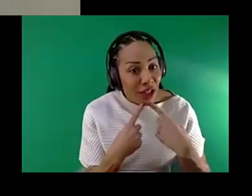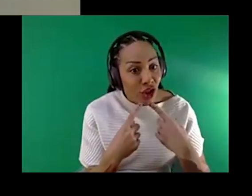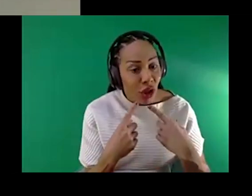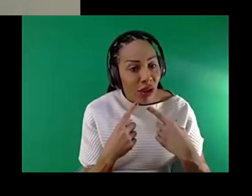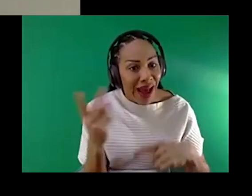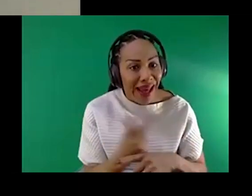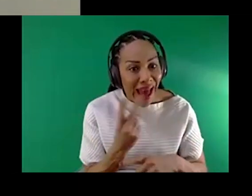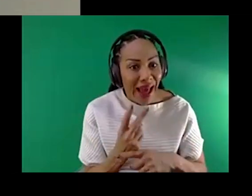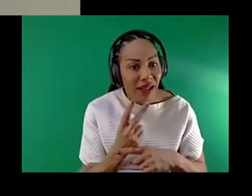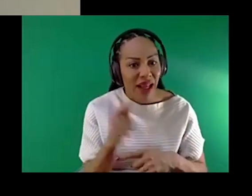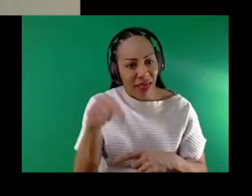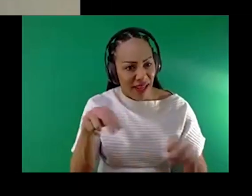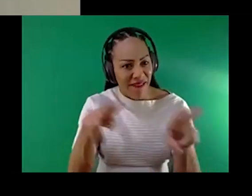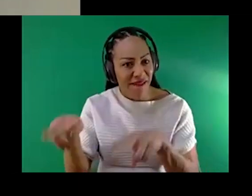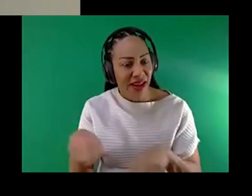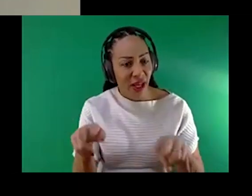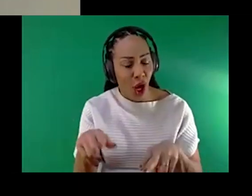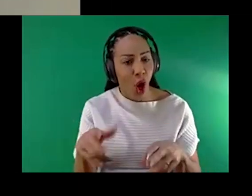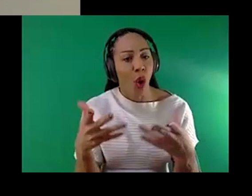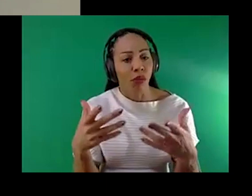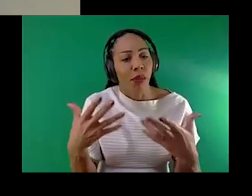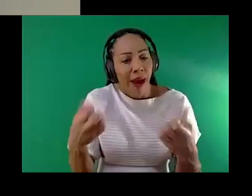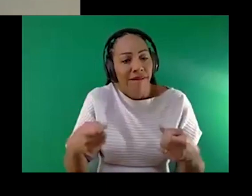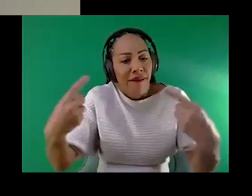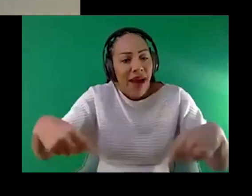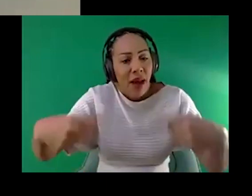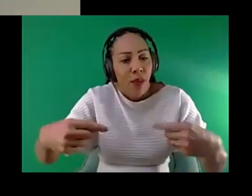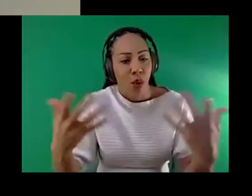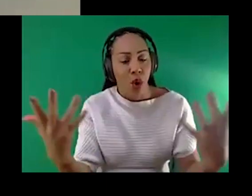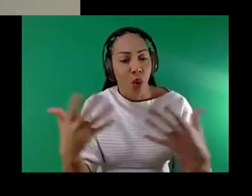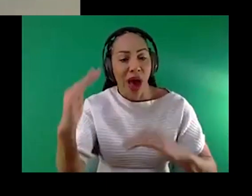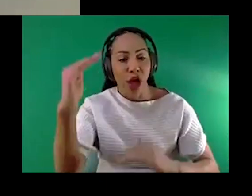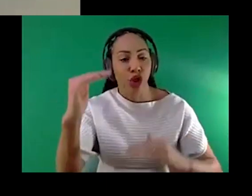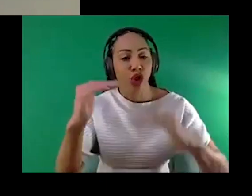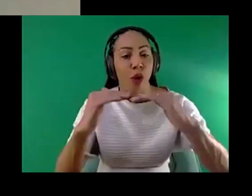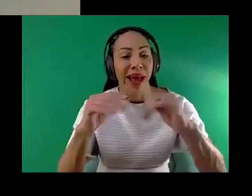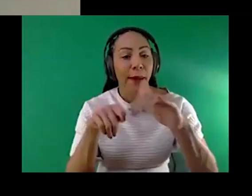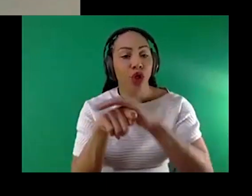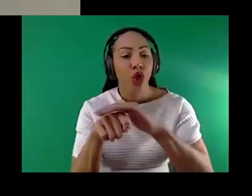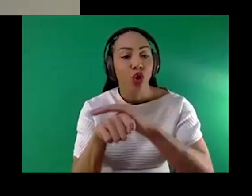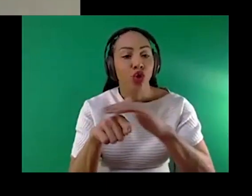this video will be made available on the Stopgap YouTube page within a few days there is also full